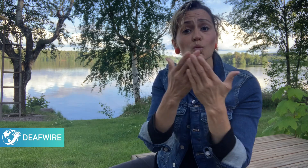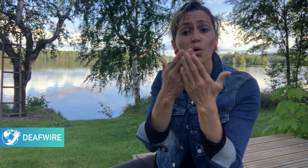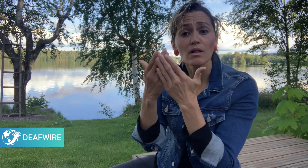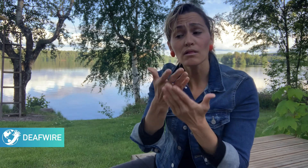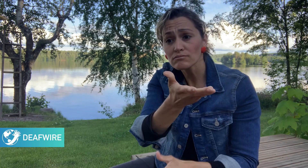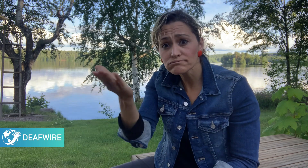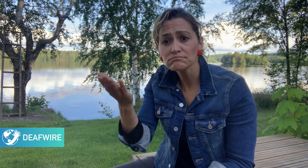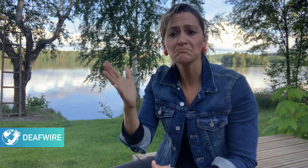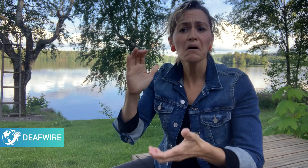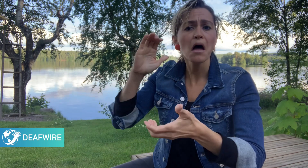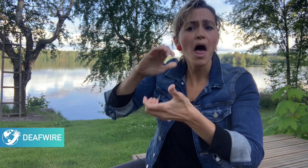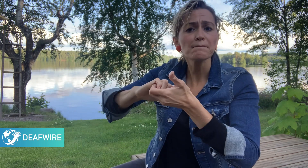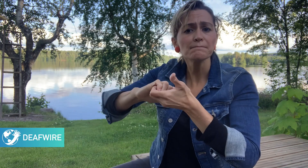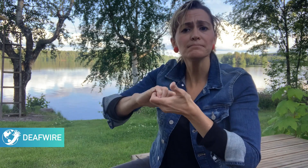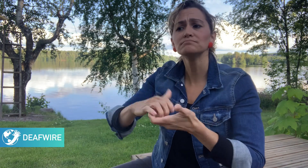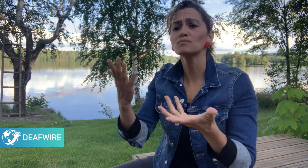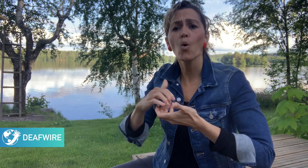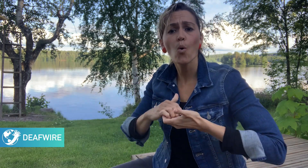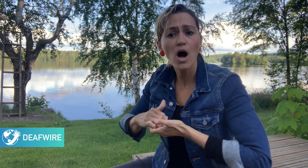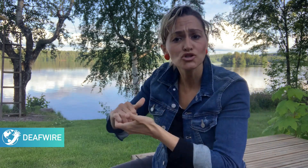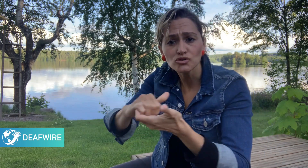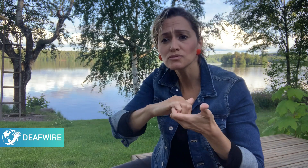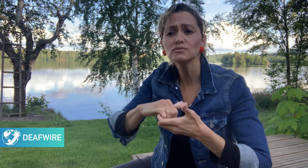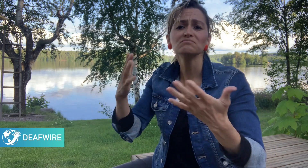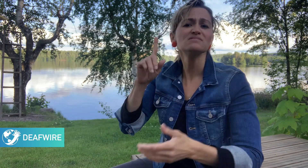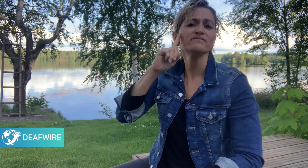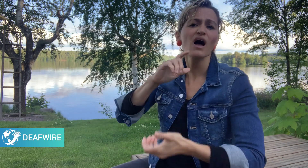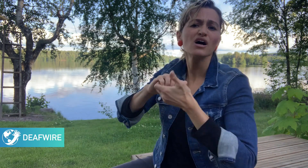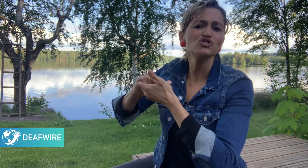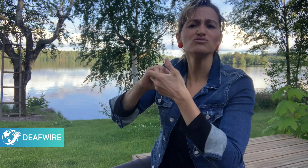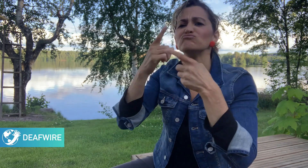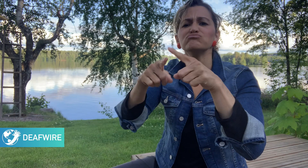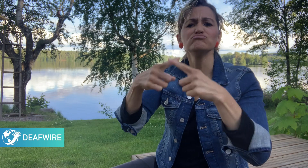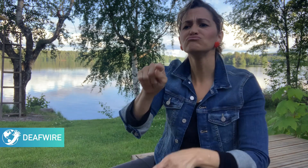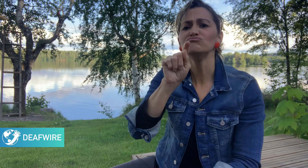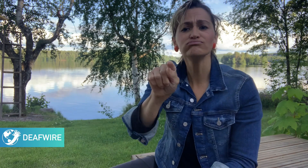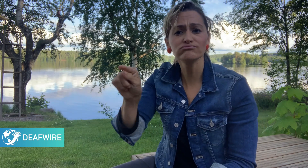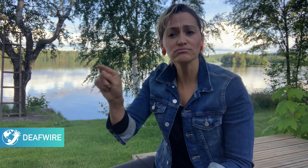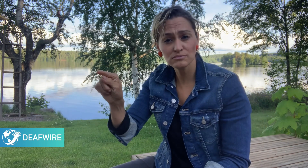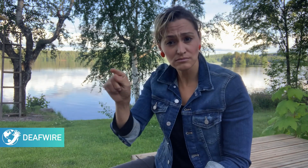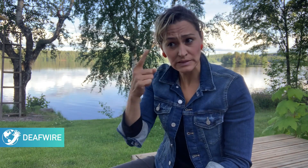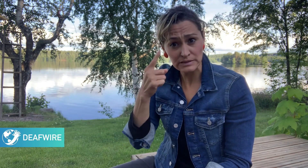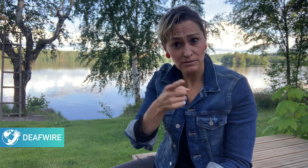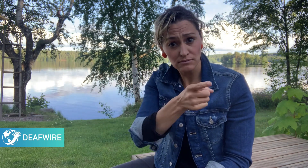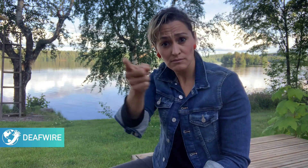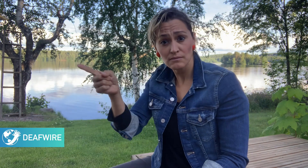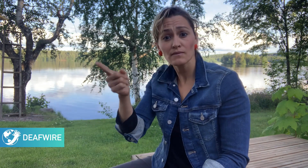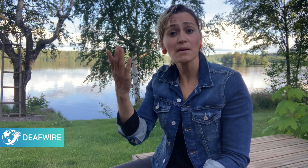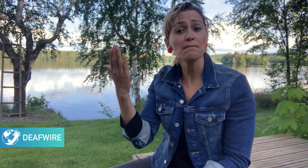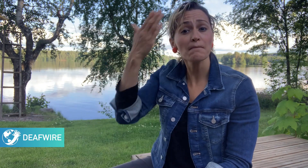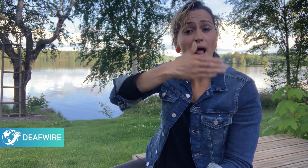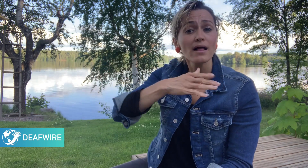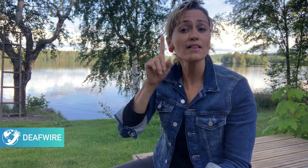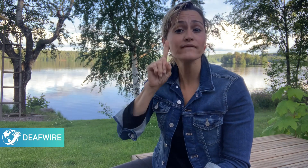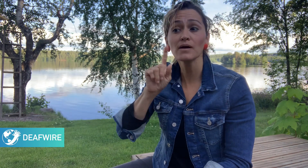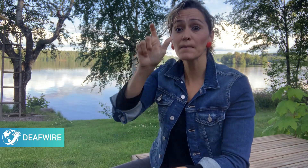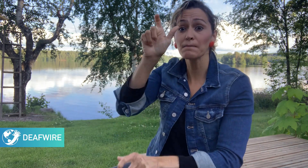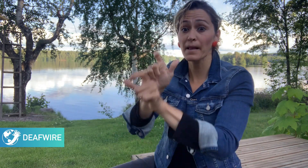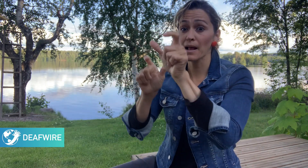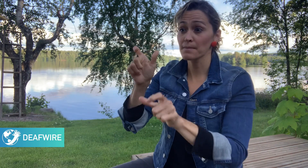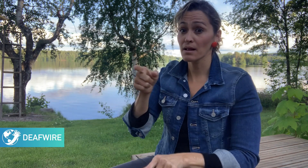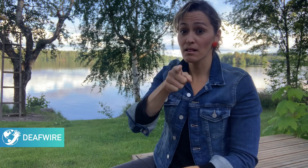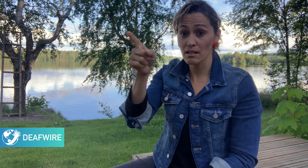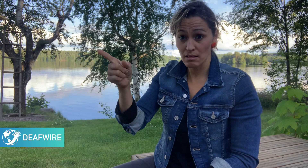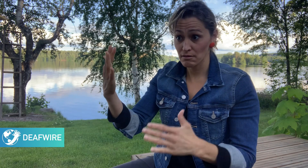treated equally in schools, clubs, organizations,